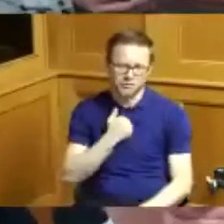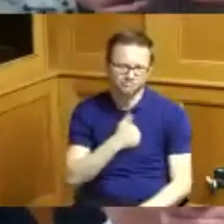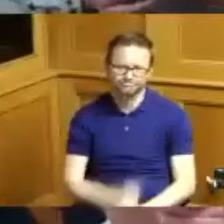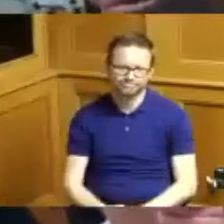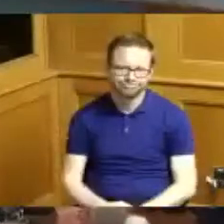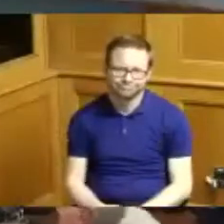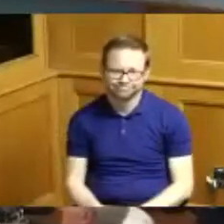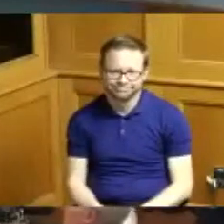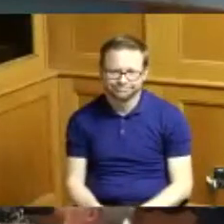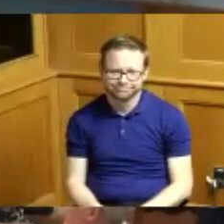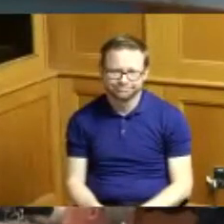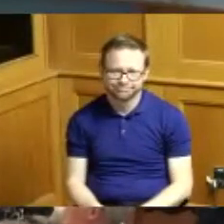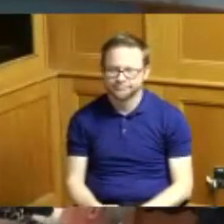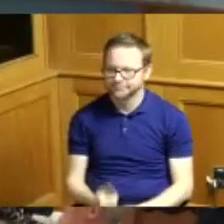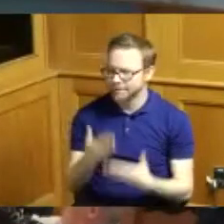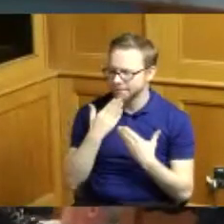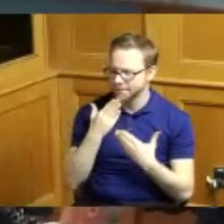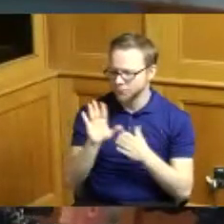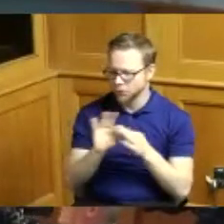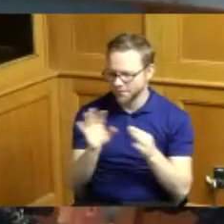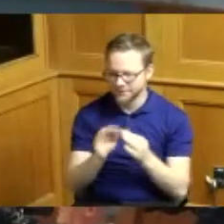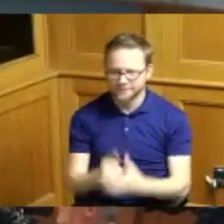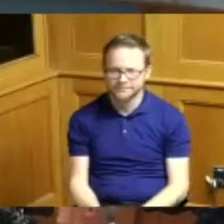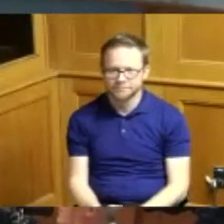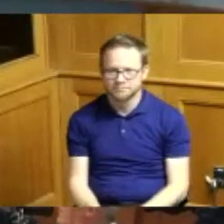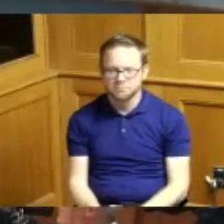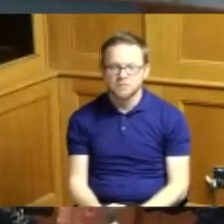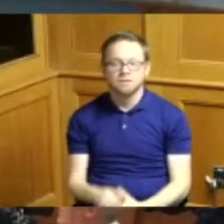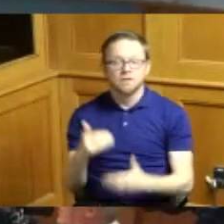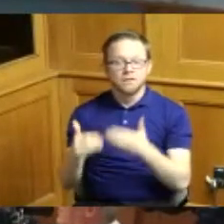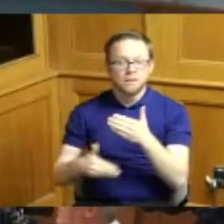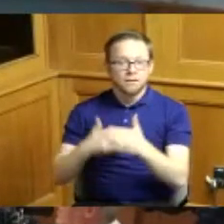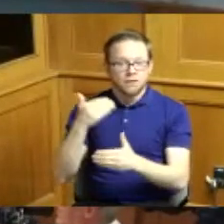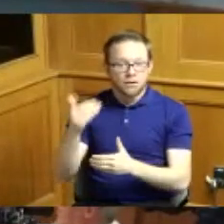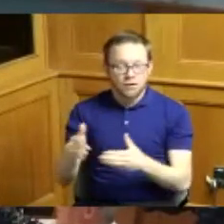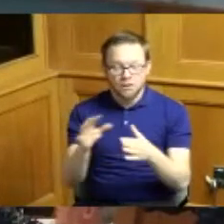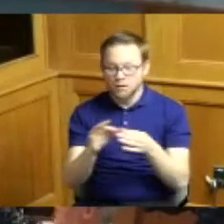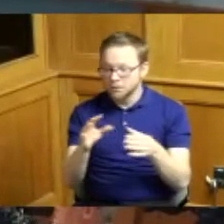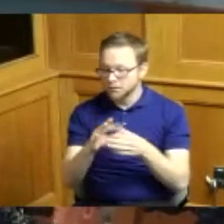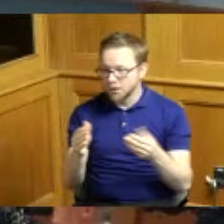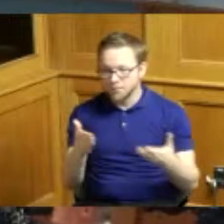thank you for your comments we'll move forward on comments and motions are the Commissioners I